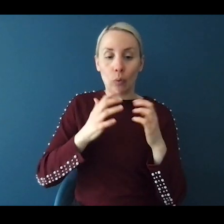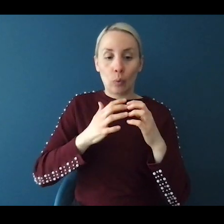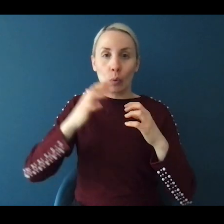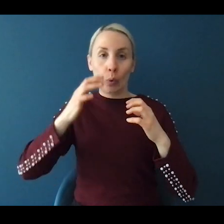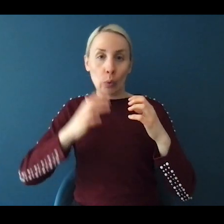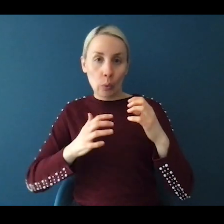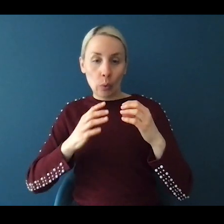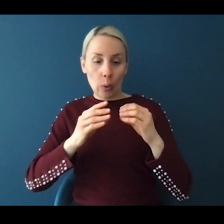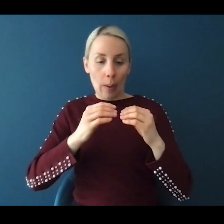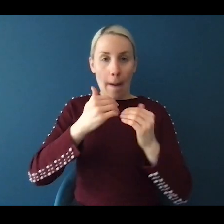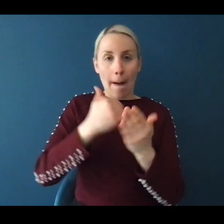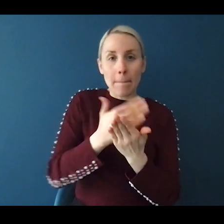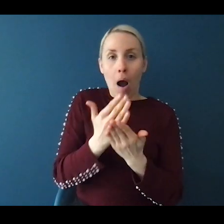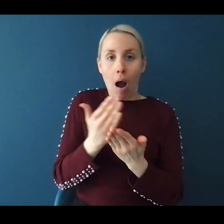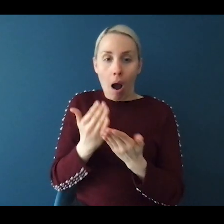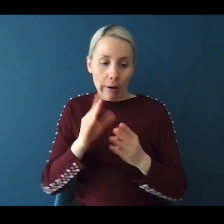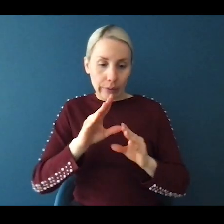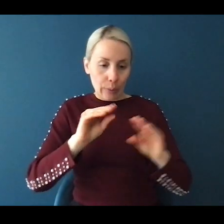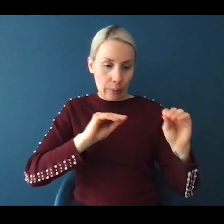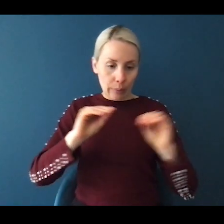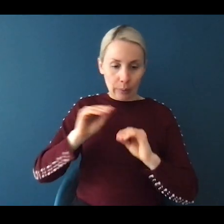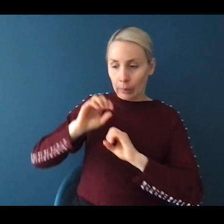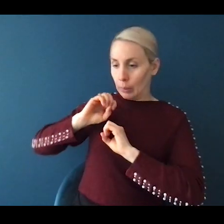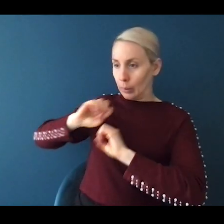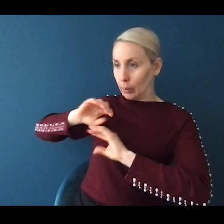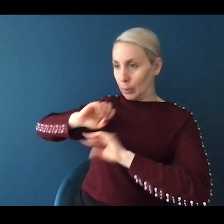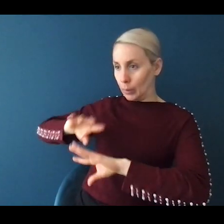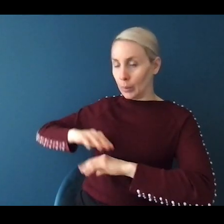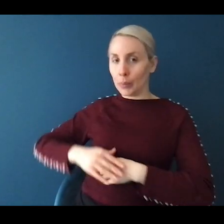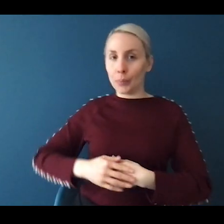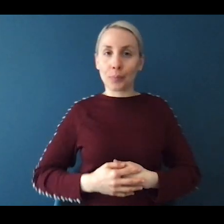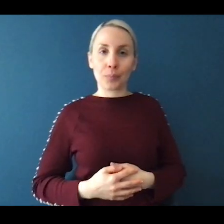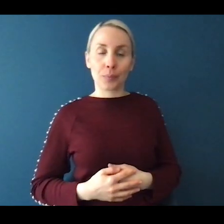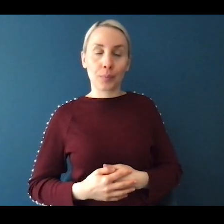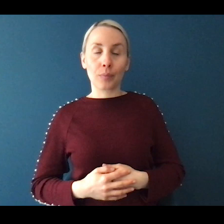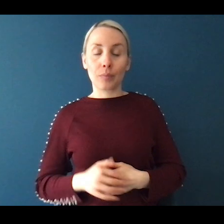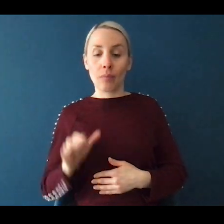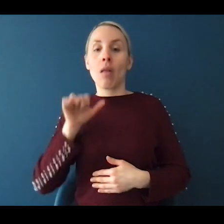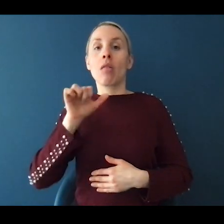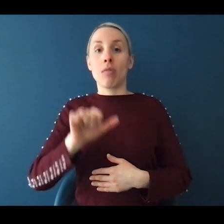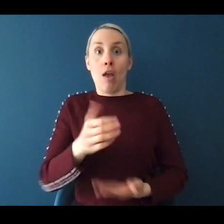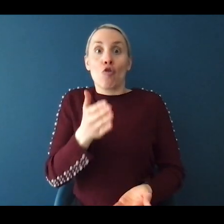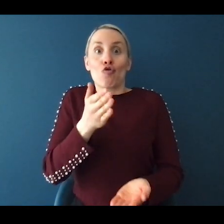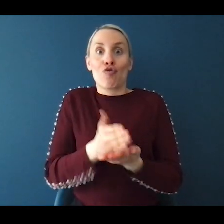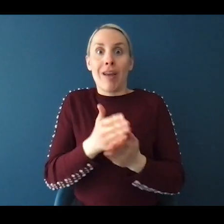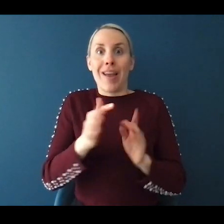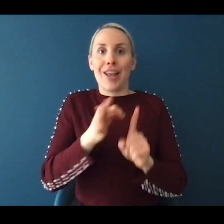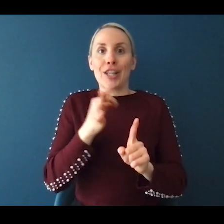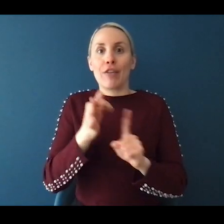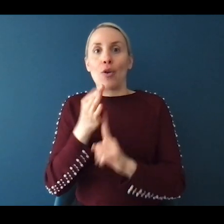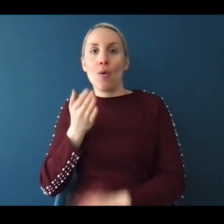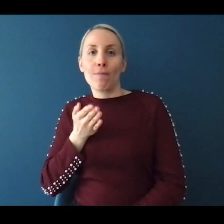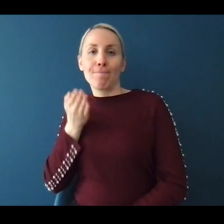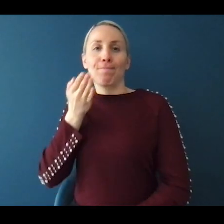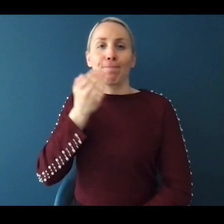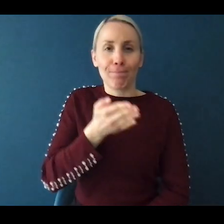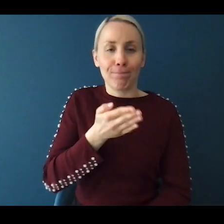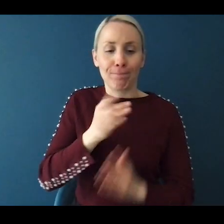you produce it as well and I remember going into the interview and just really having